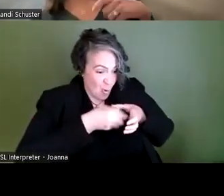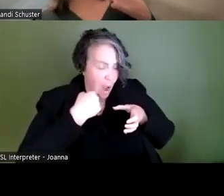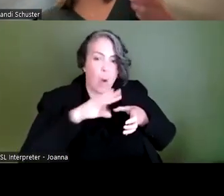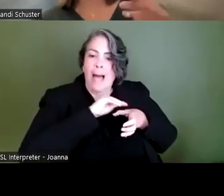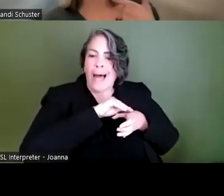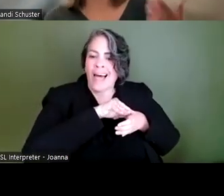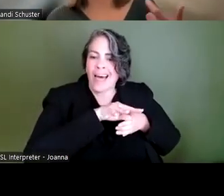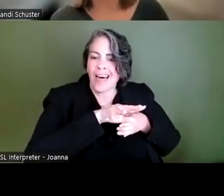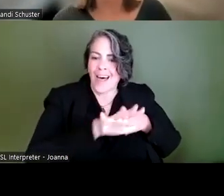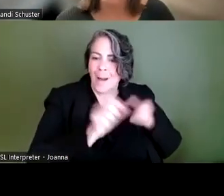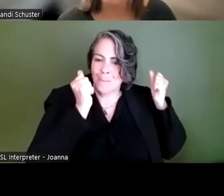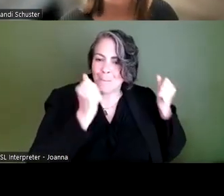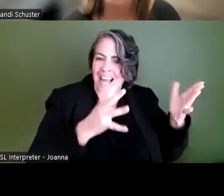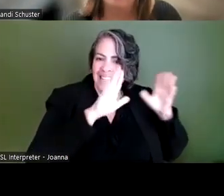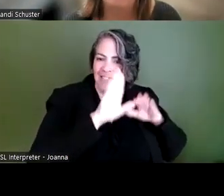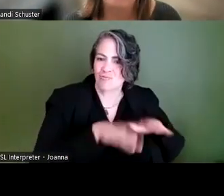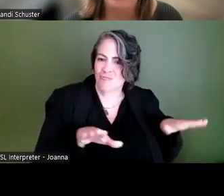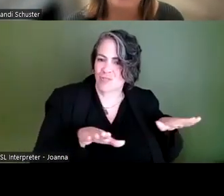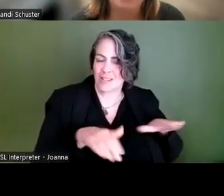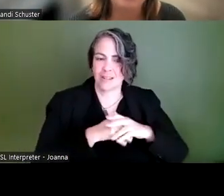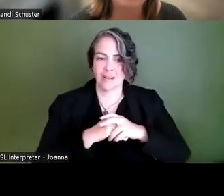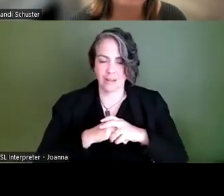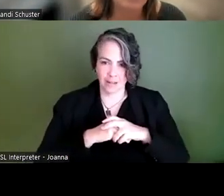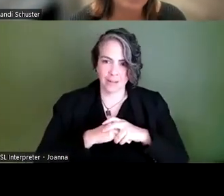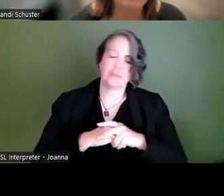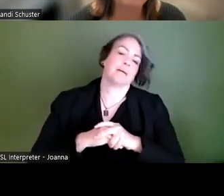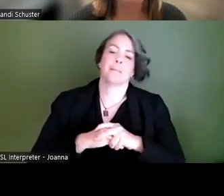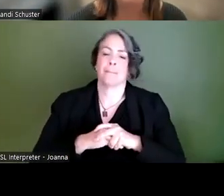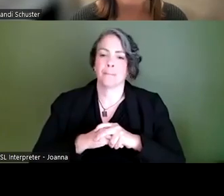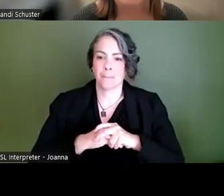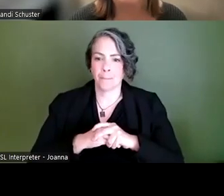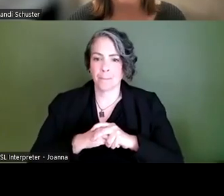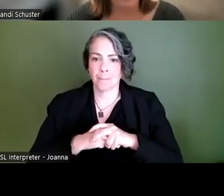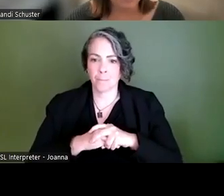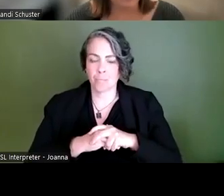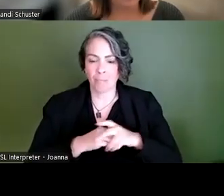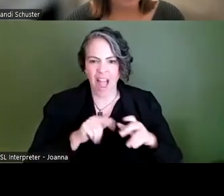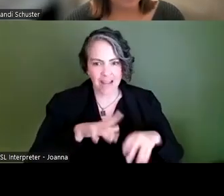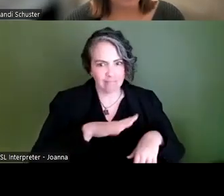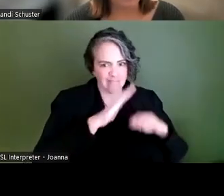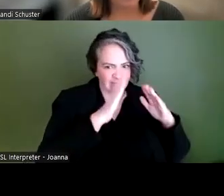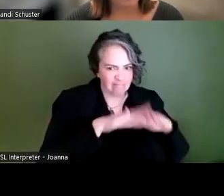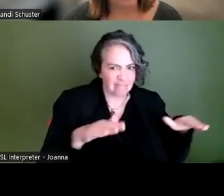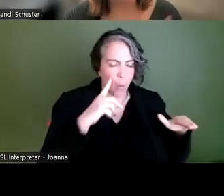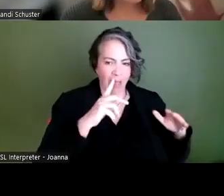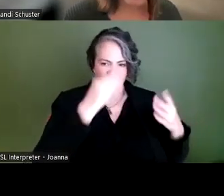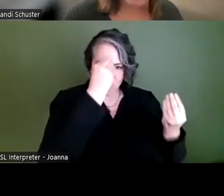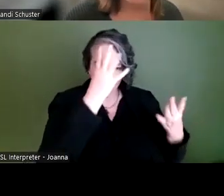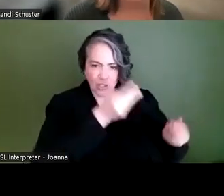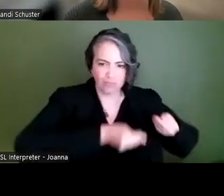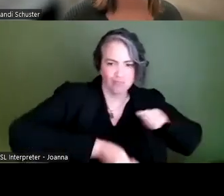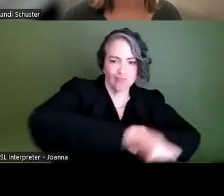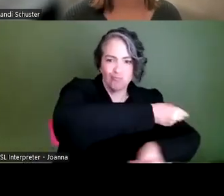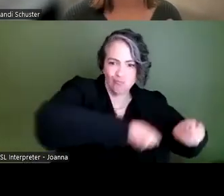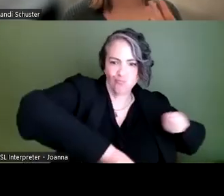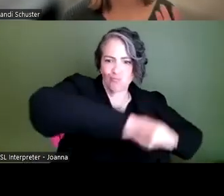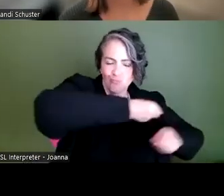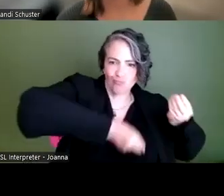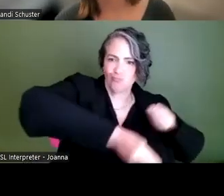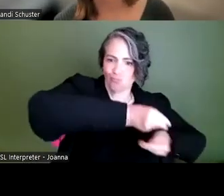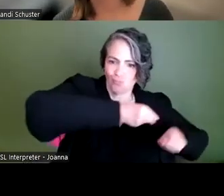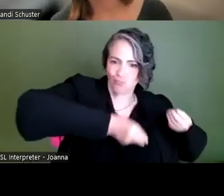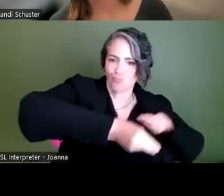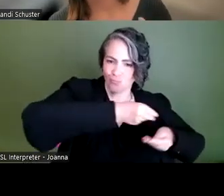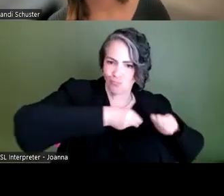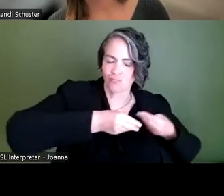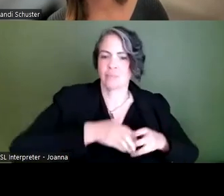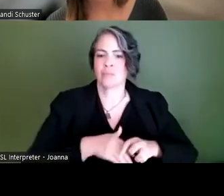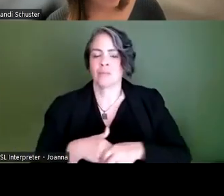peer-to-peer transmission of information shared during various different interventions, but also